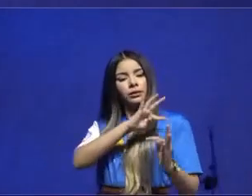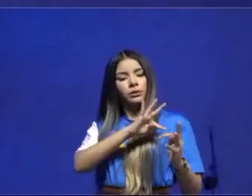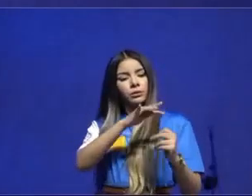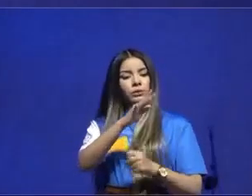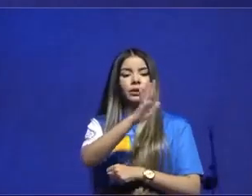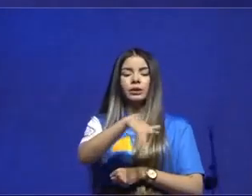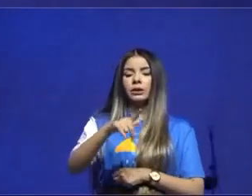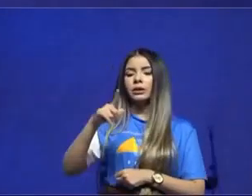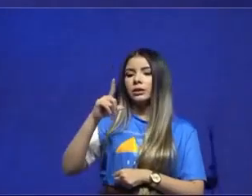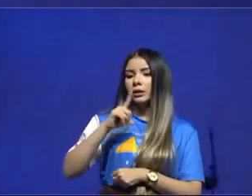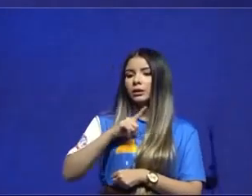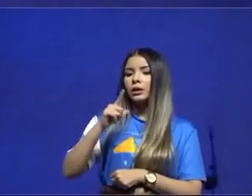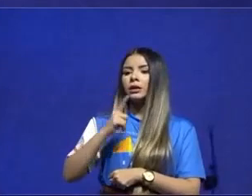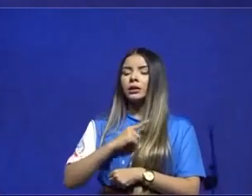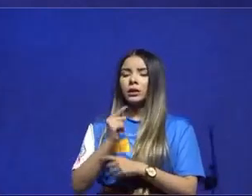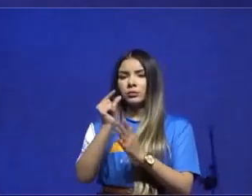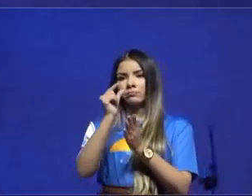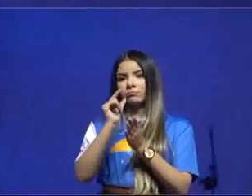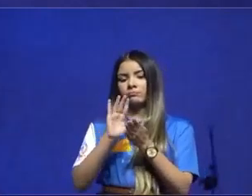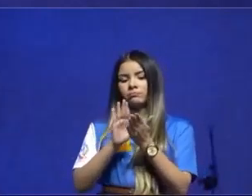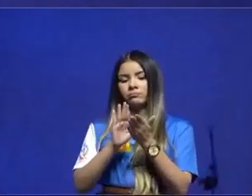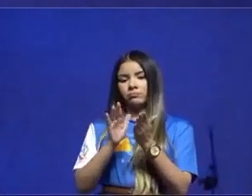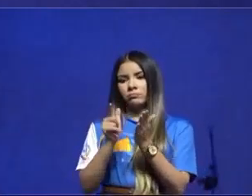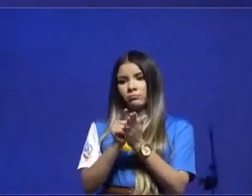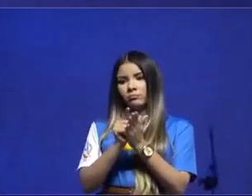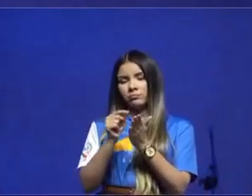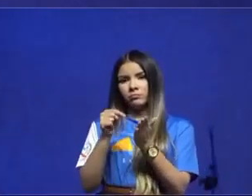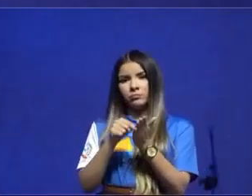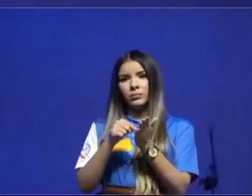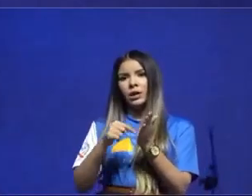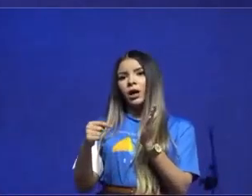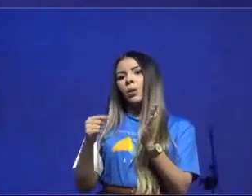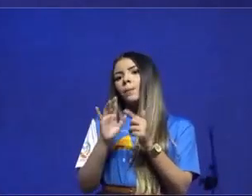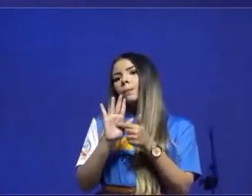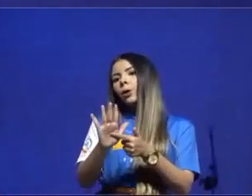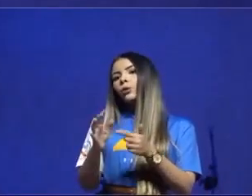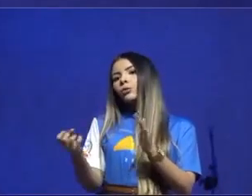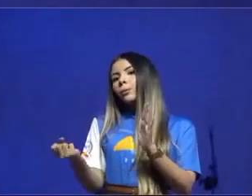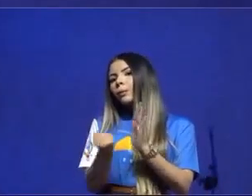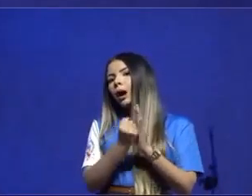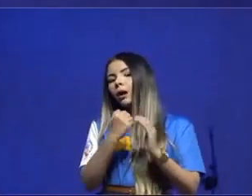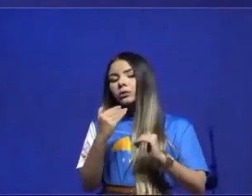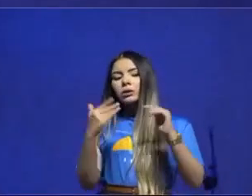a little part that shows exactly the milestones of development according to that age group